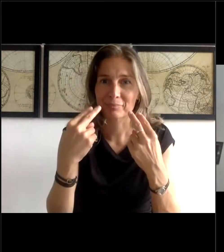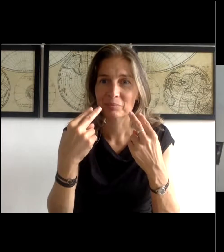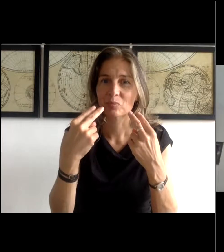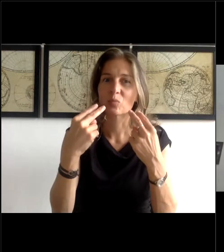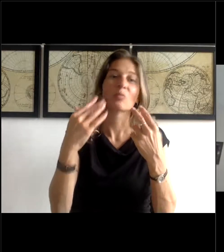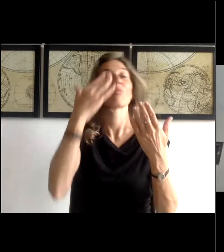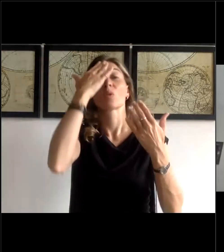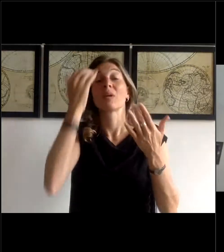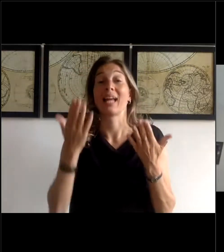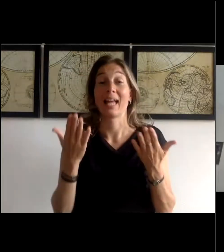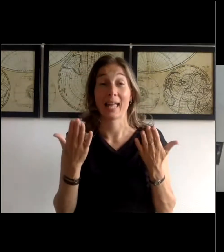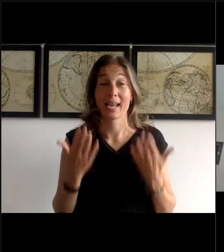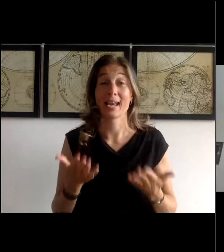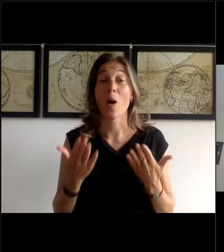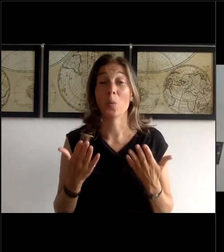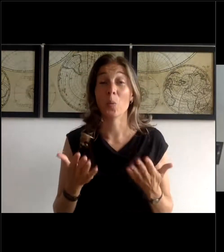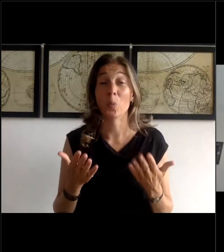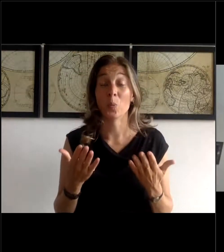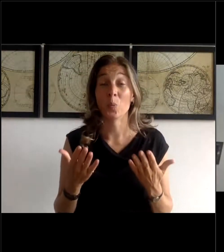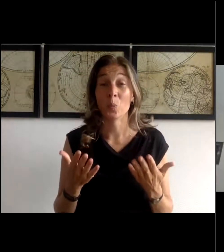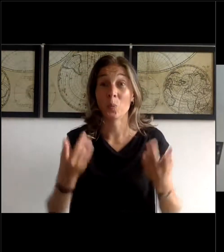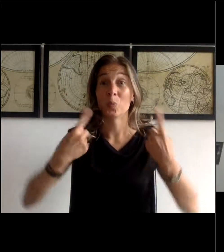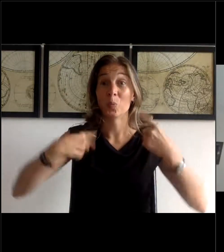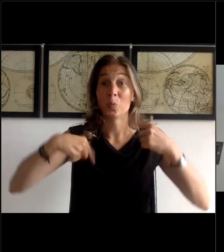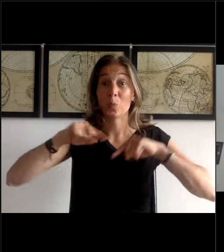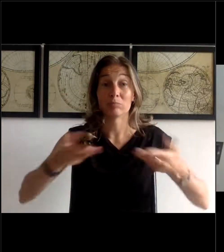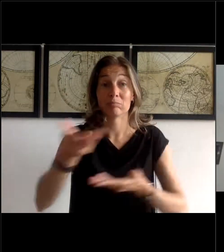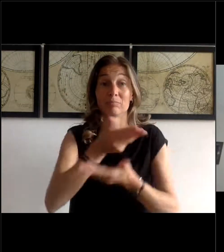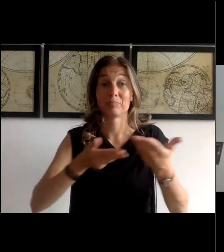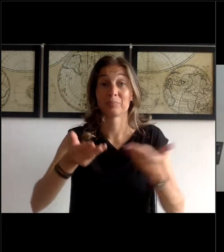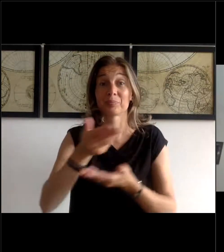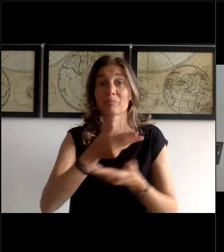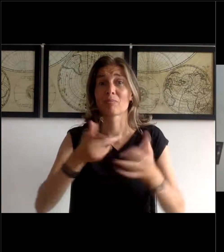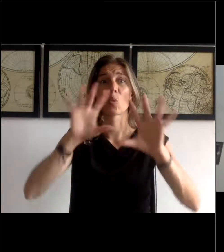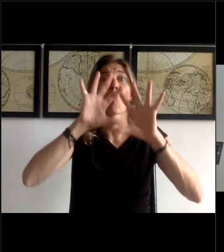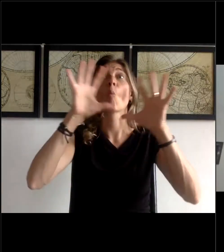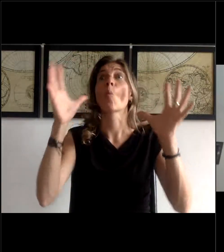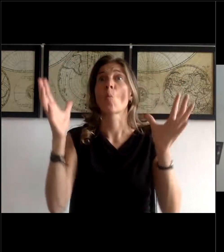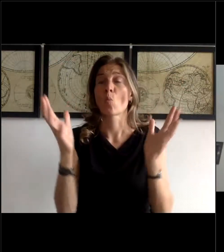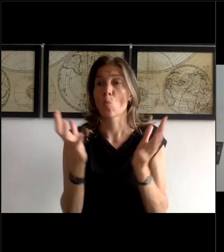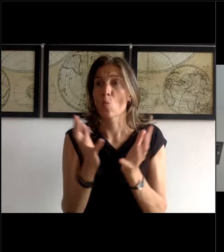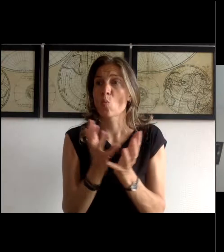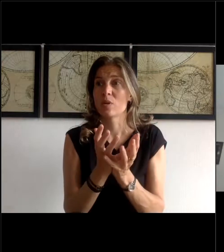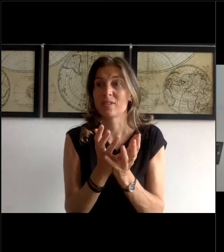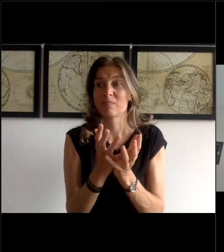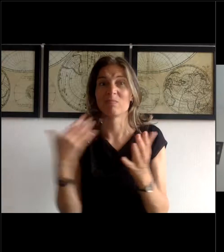Having a similar structure while having the specific activities.